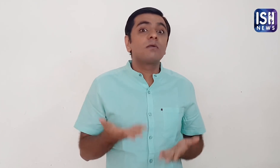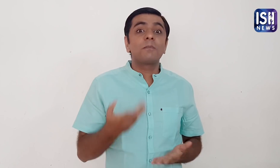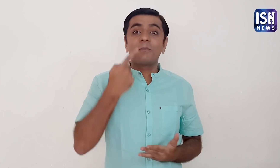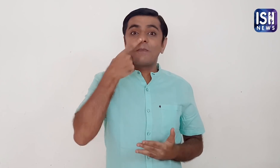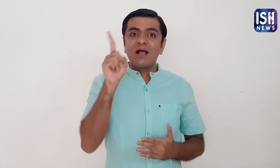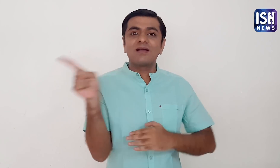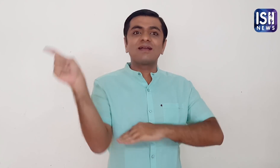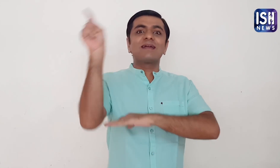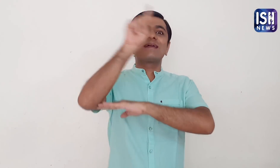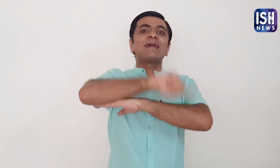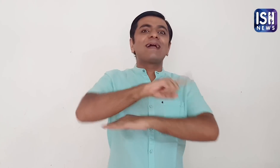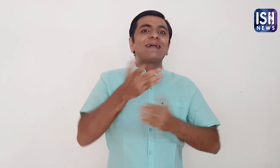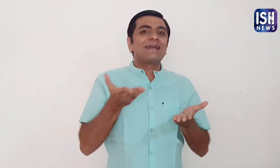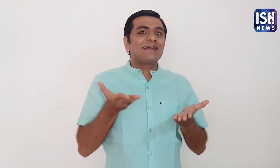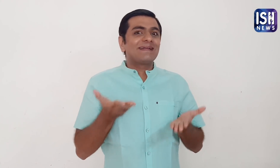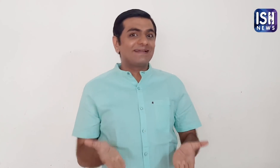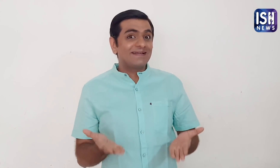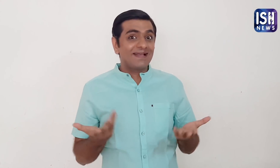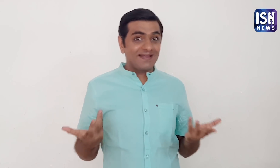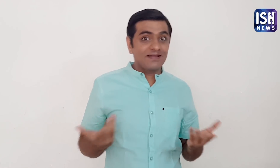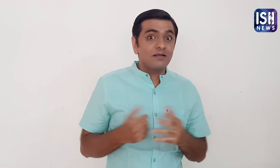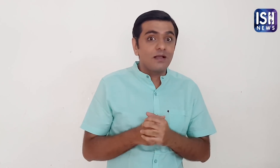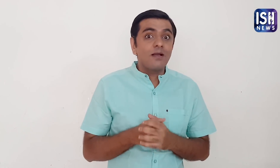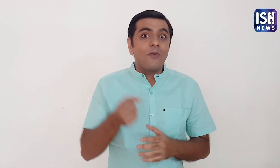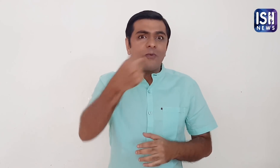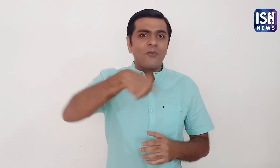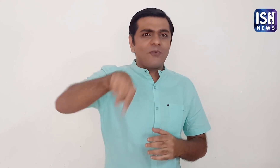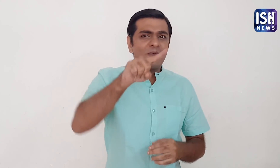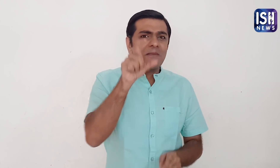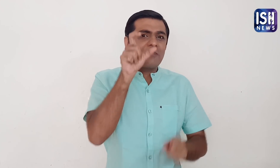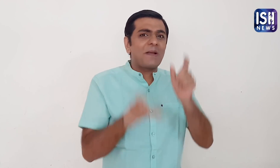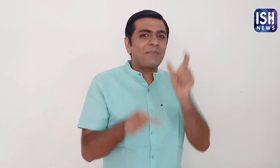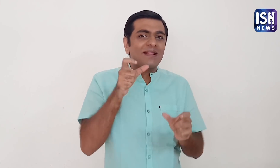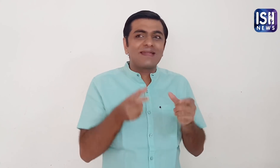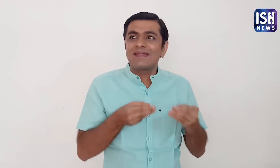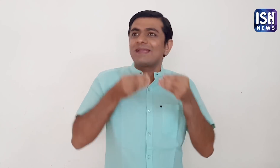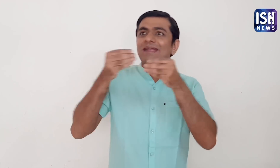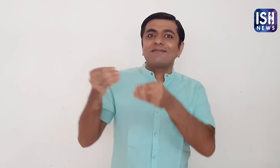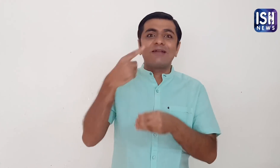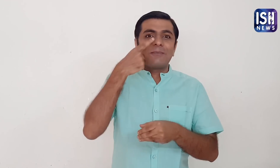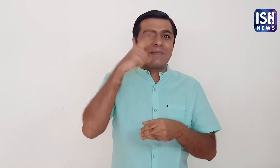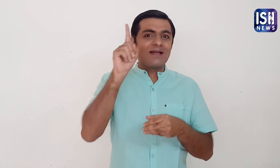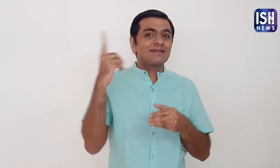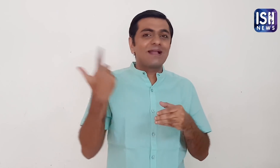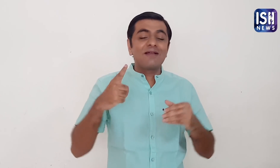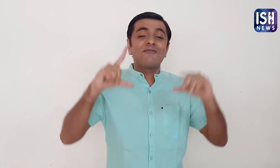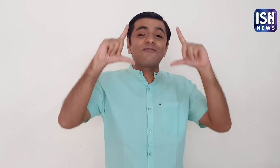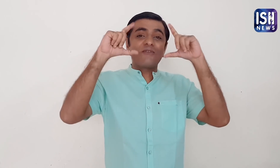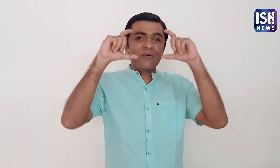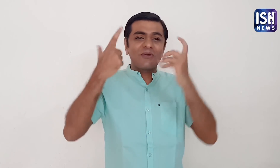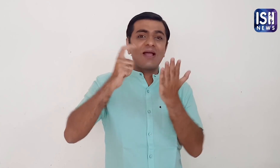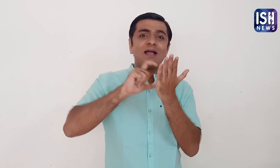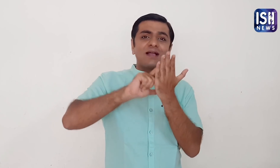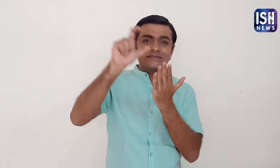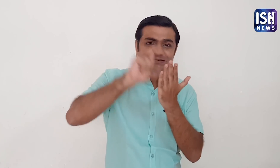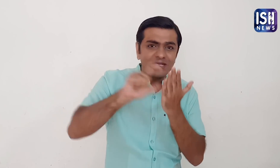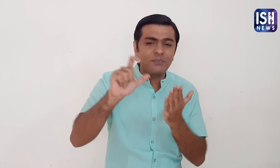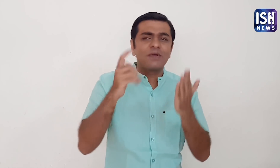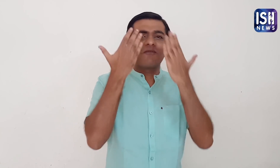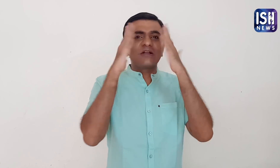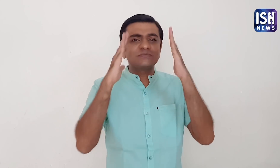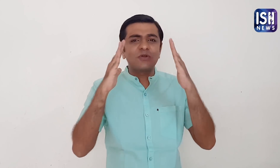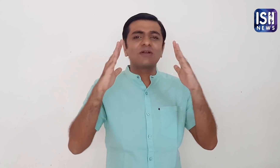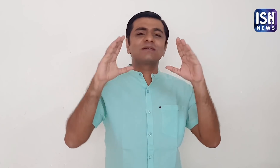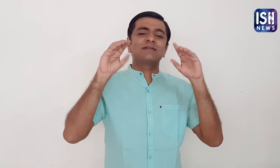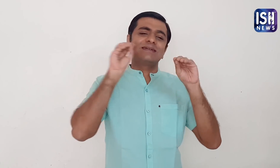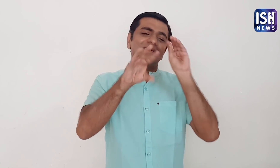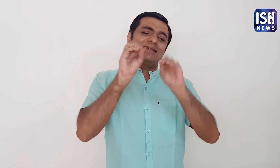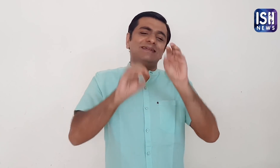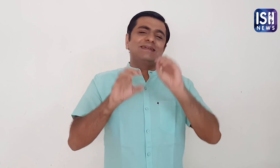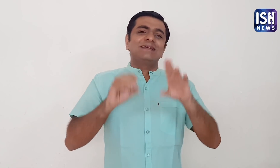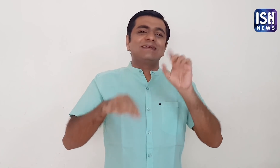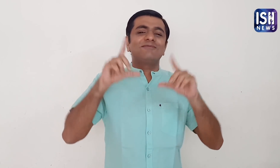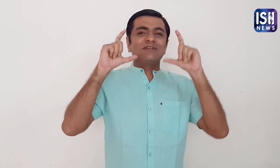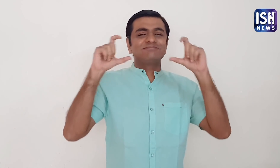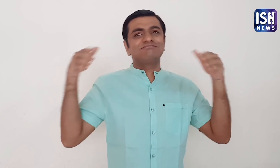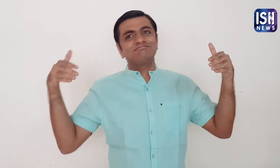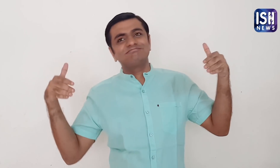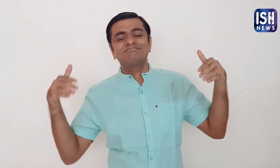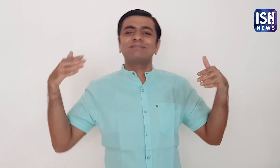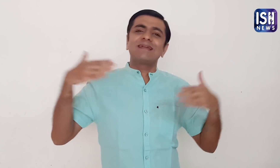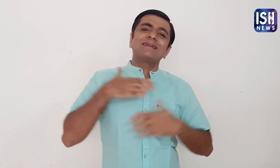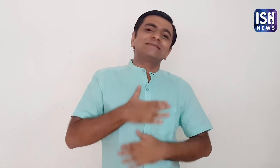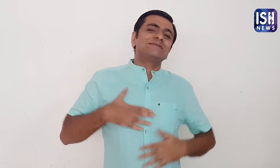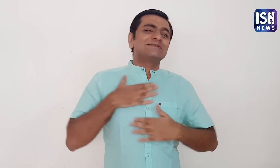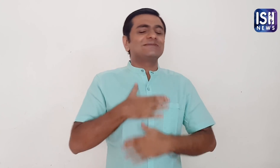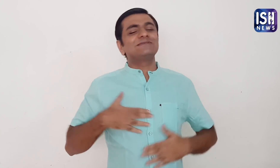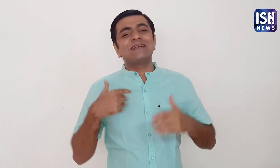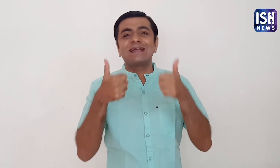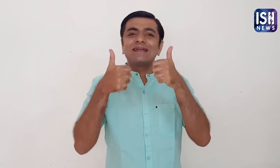Today on Mother's Day you all must be posting images of your moms on Instagram, Facebook, etc